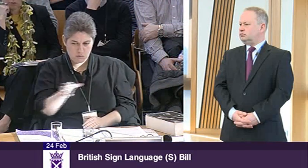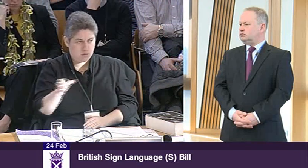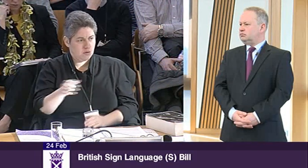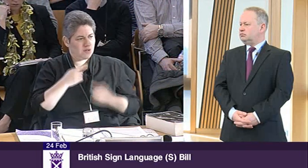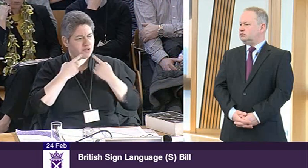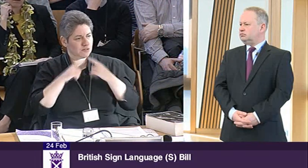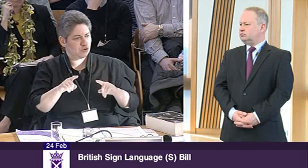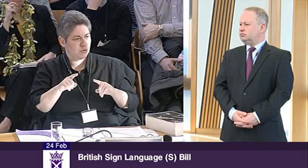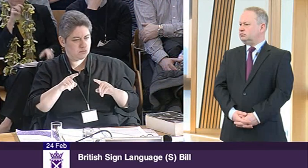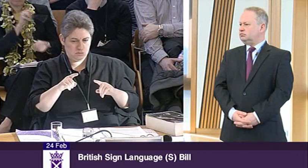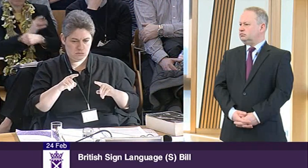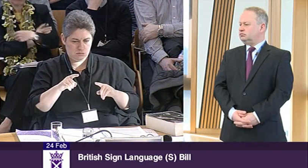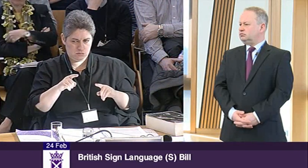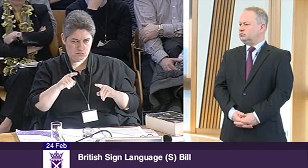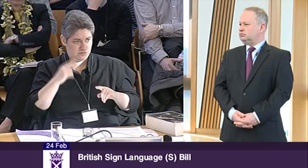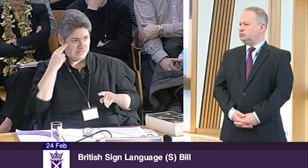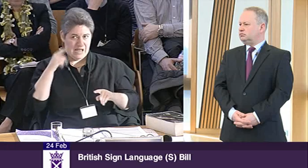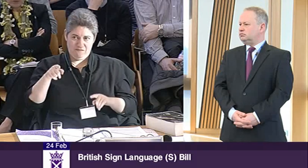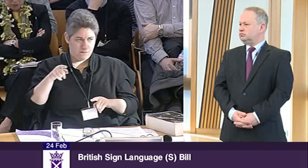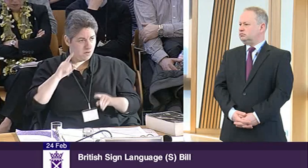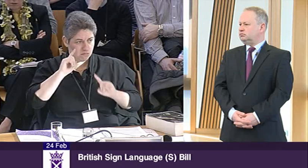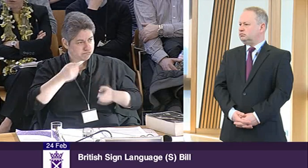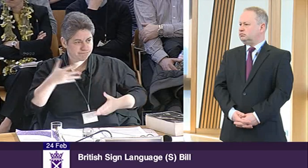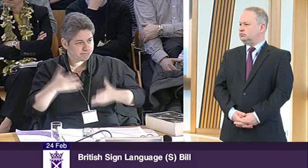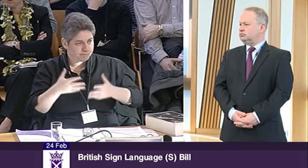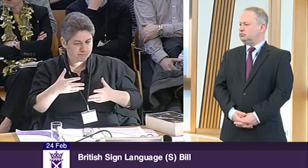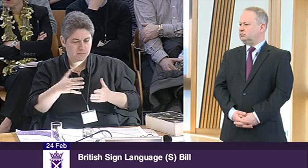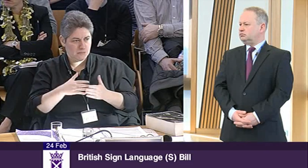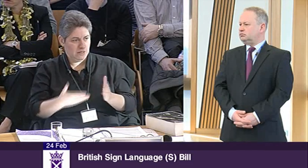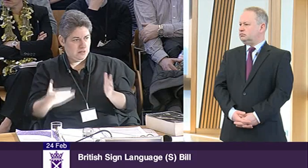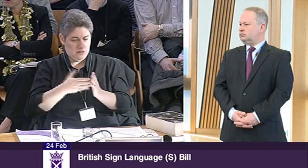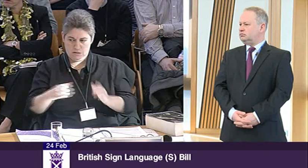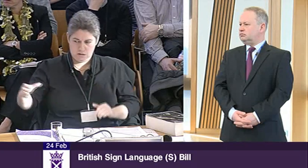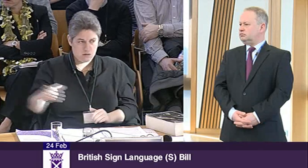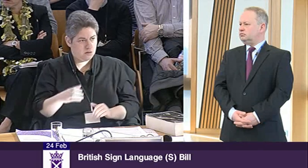across Scotland. There is an awful lot of expenditure on itinerant and visiting teachers